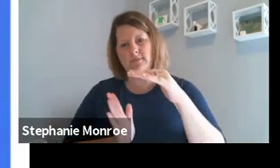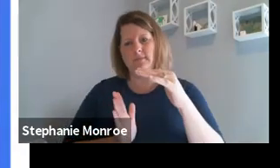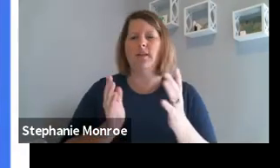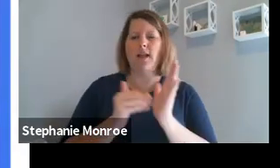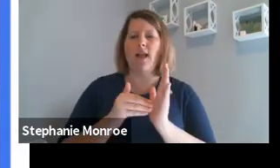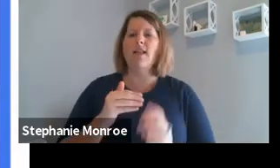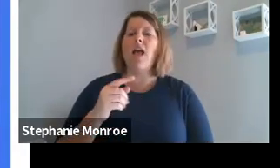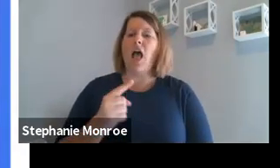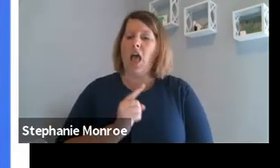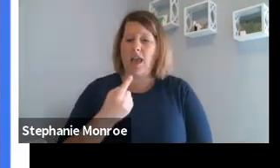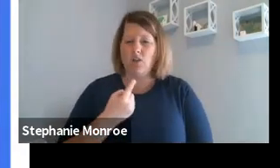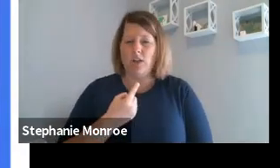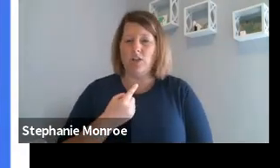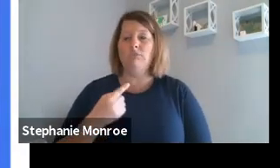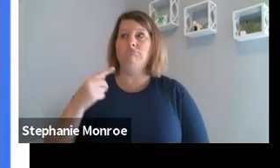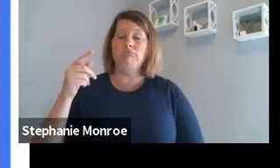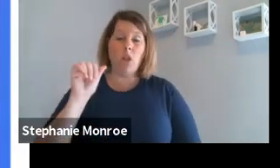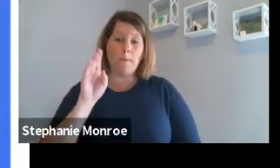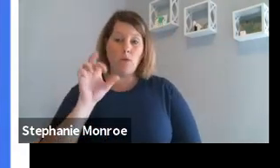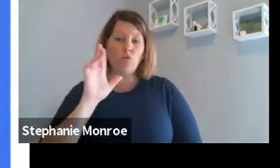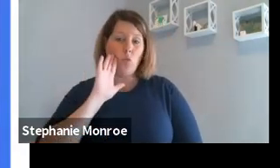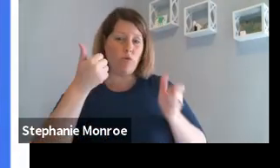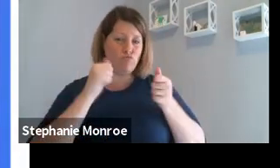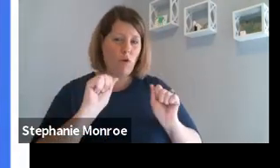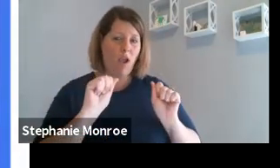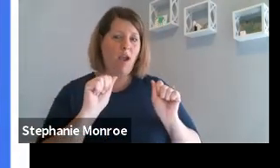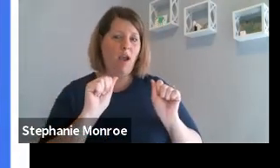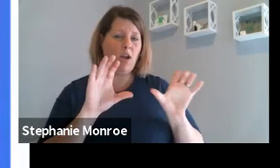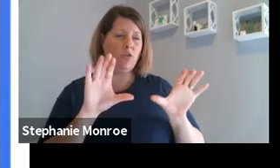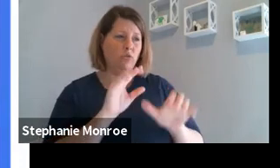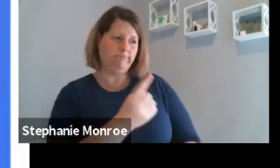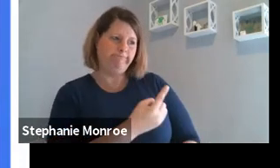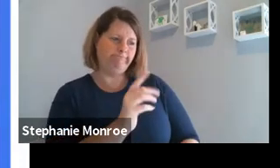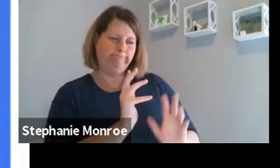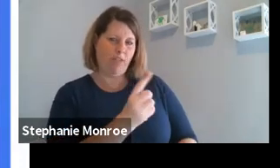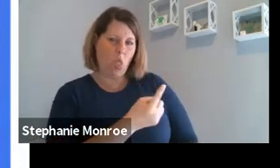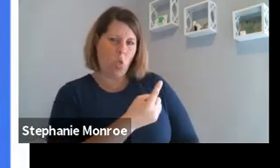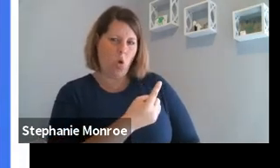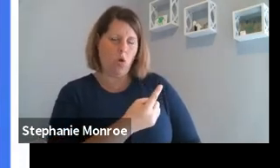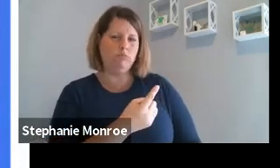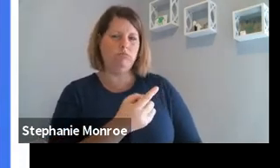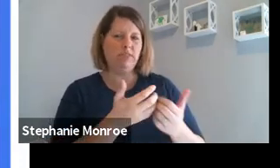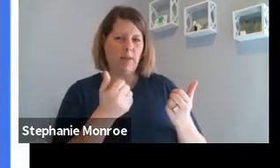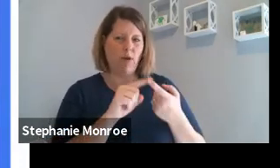The batterer will try to do anything in his or her power, to isolate the victim, The batterer does not want the victim